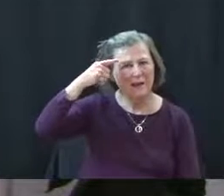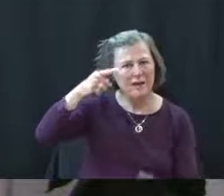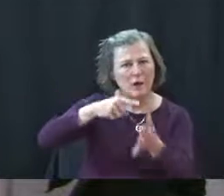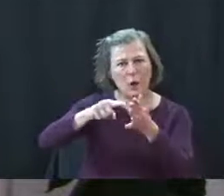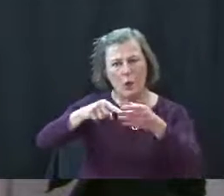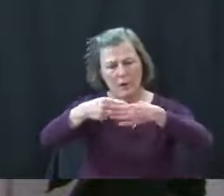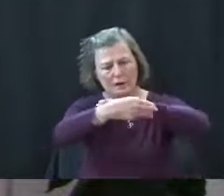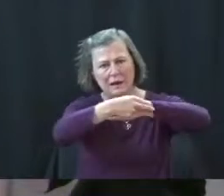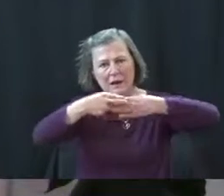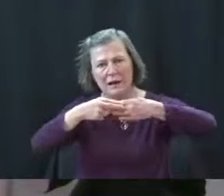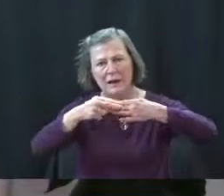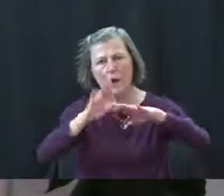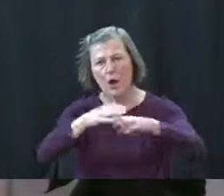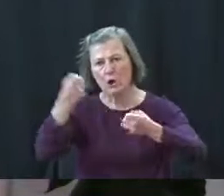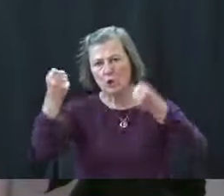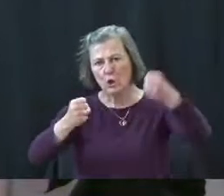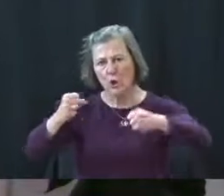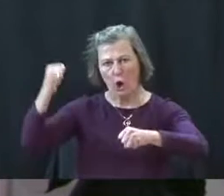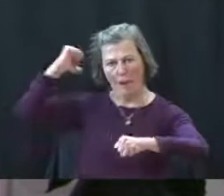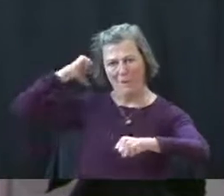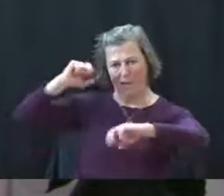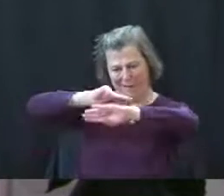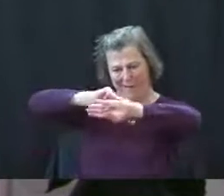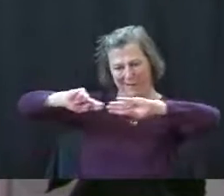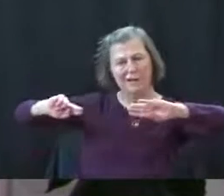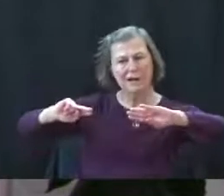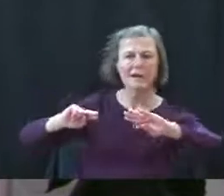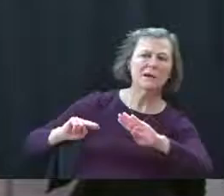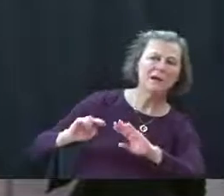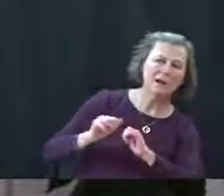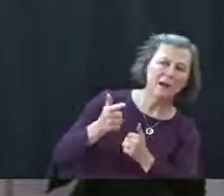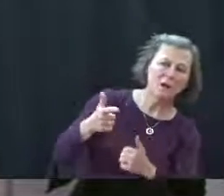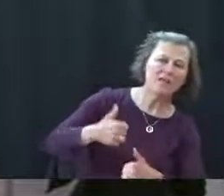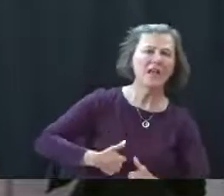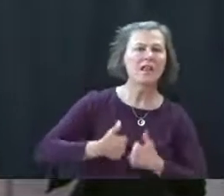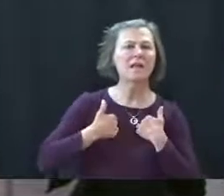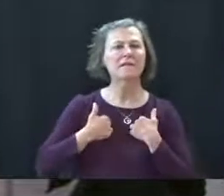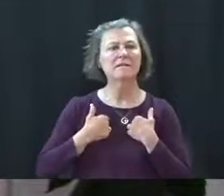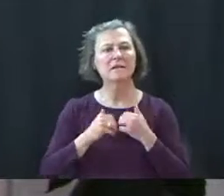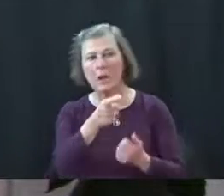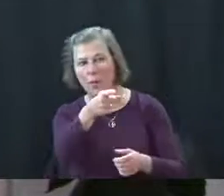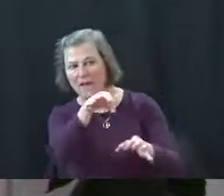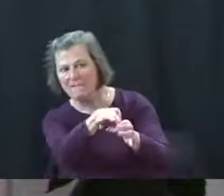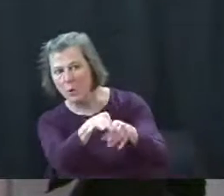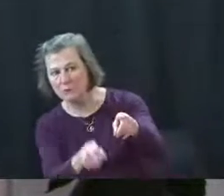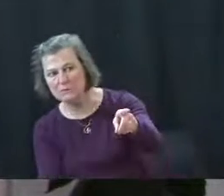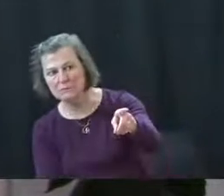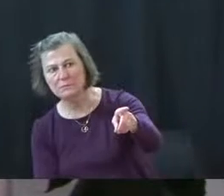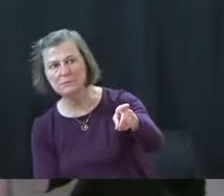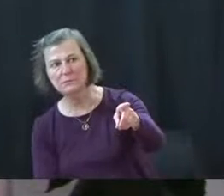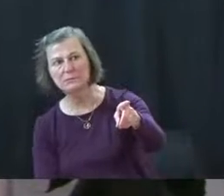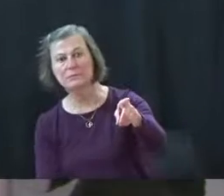their car -- and how do they live, how do they vote.